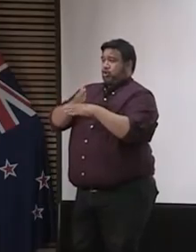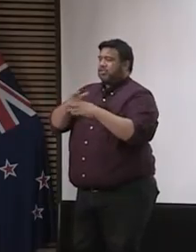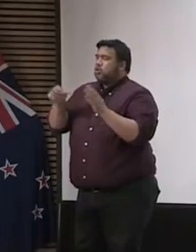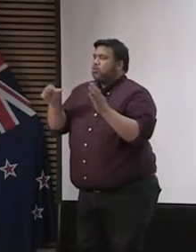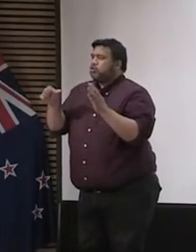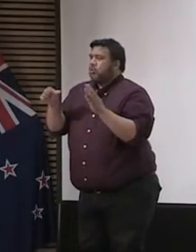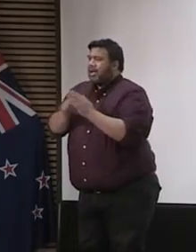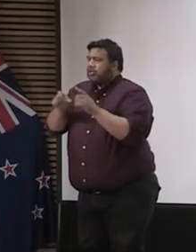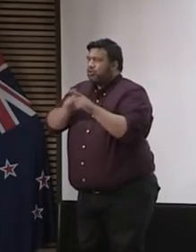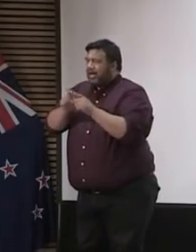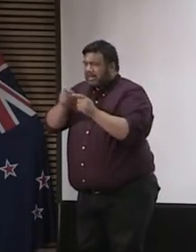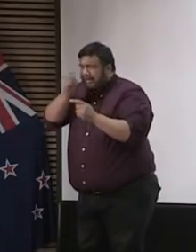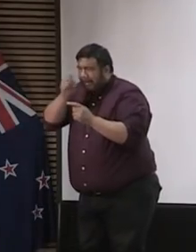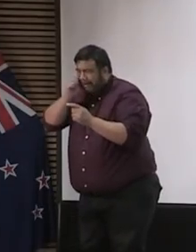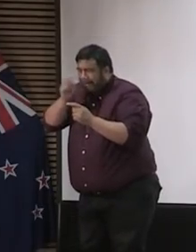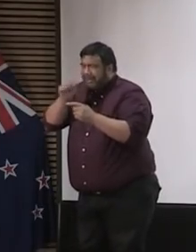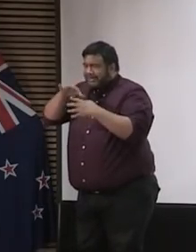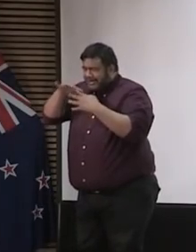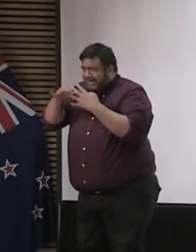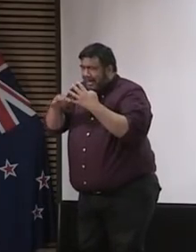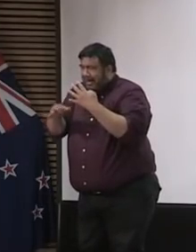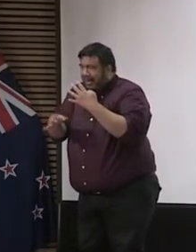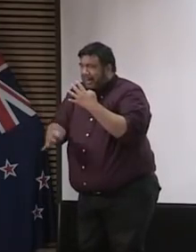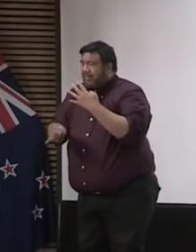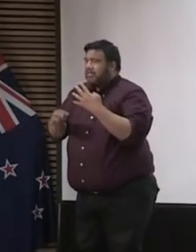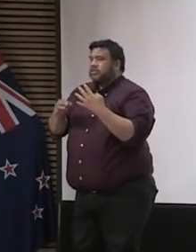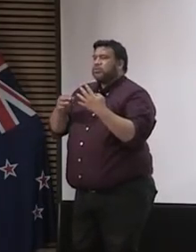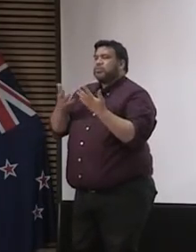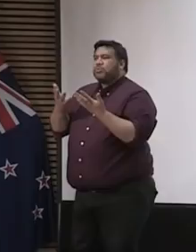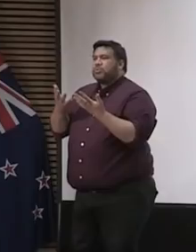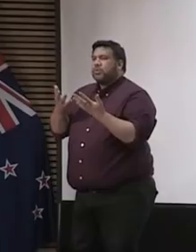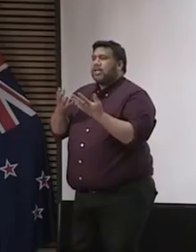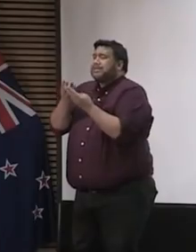thesize of those SMEs who arewithin the small group who areunable to operate at fullstrength.